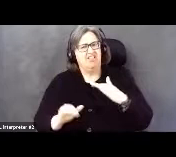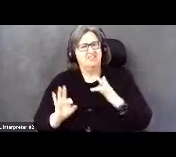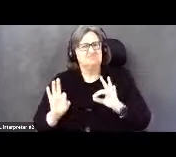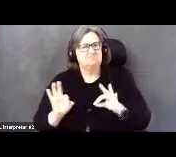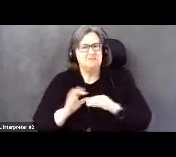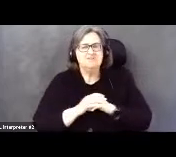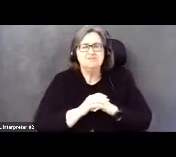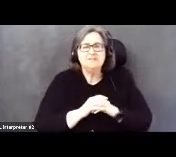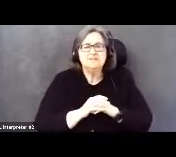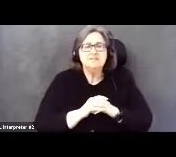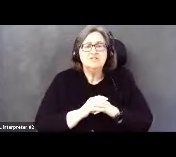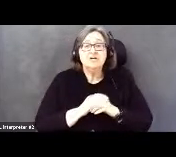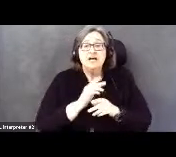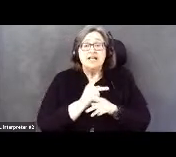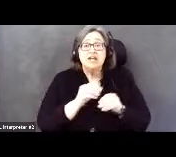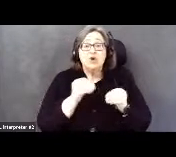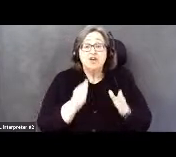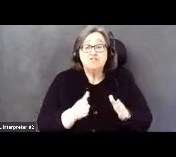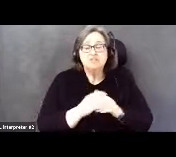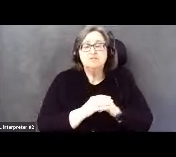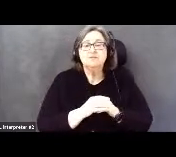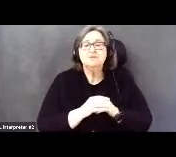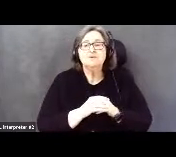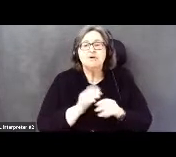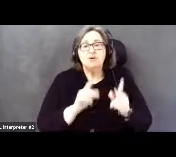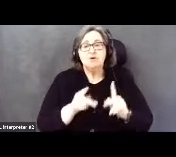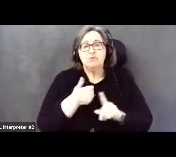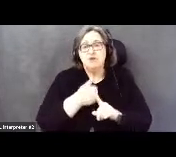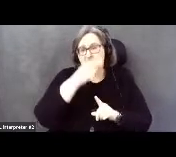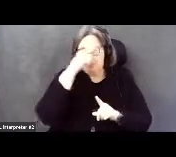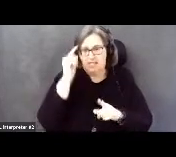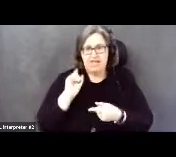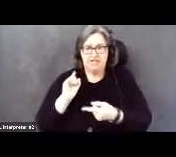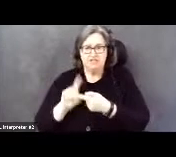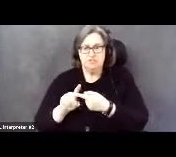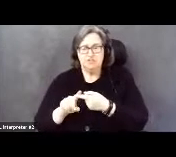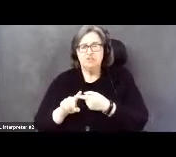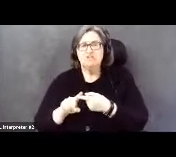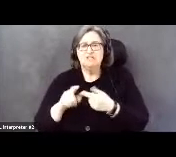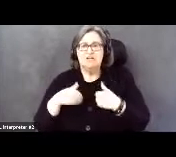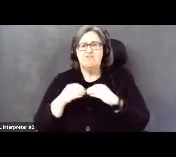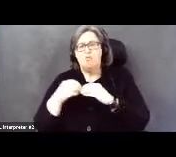optimal. Caregivers of people who are black or Hispanic express more burden, spend more